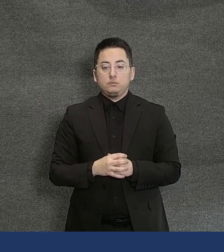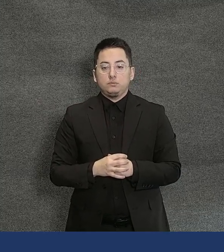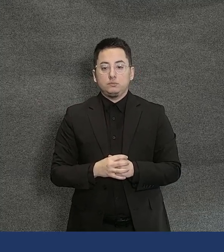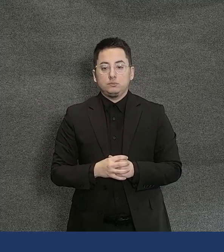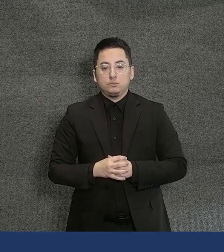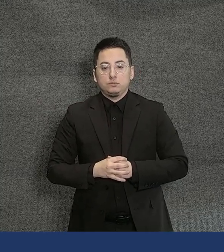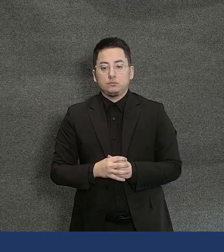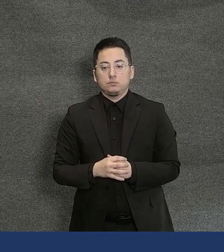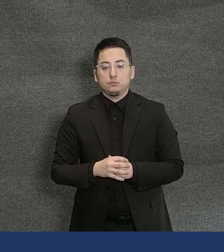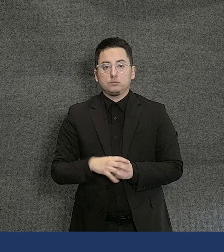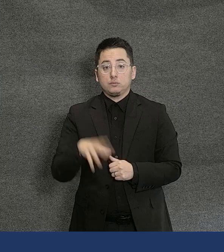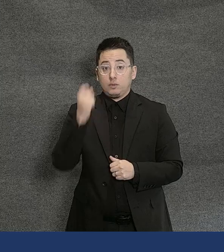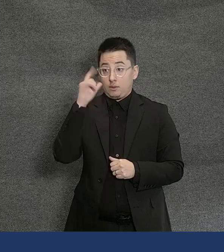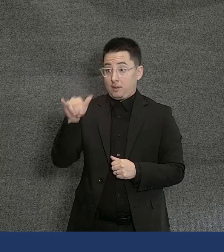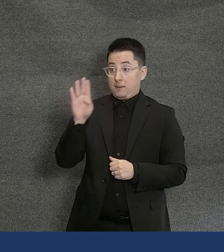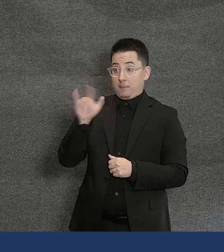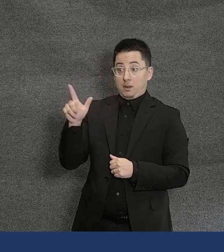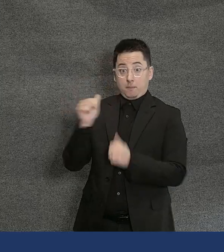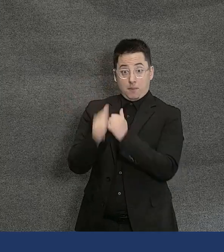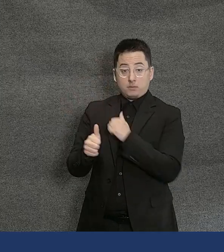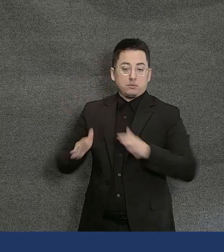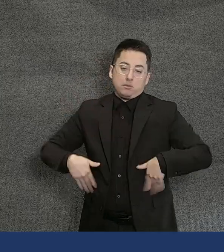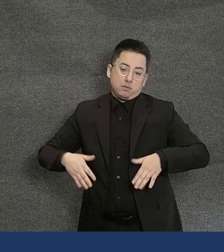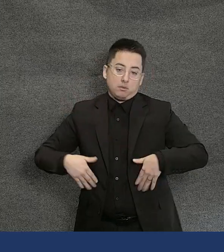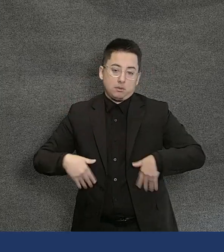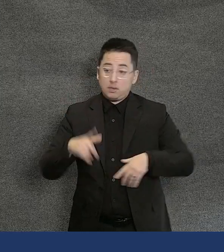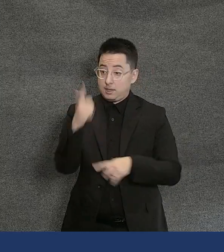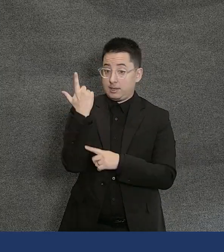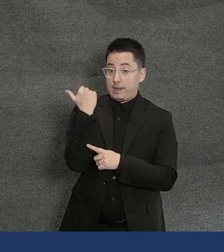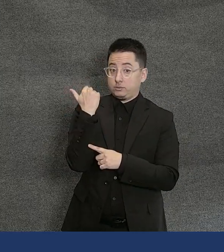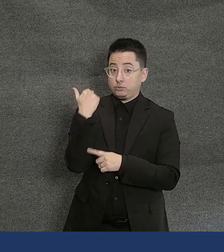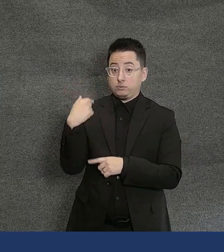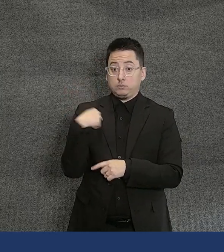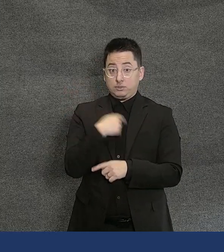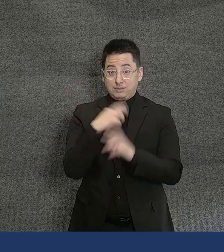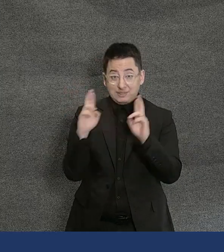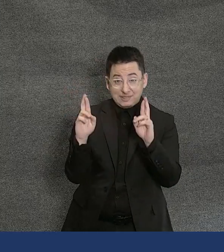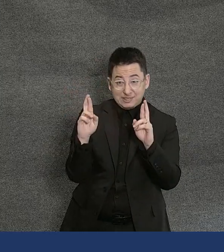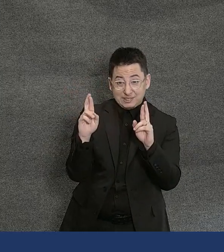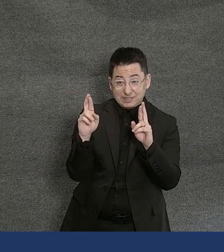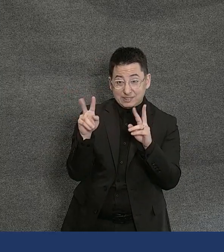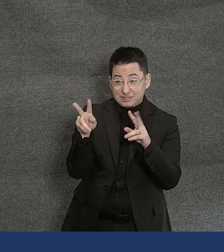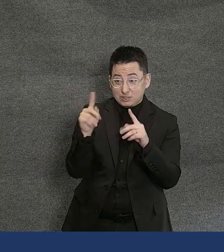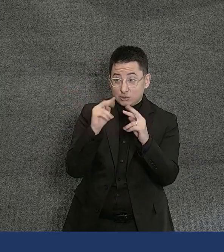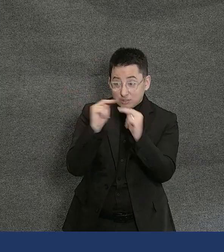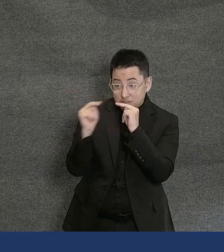We were really hopeful actually that last session. That is part of the negotiations over raising